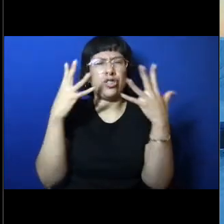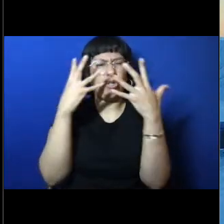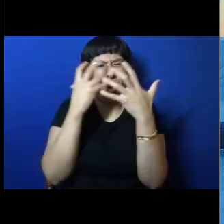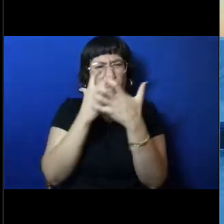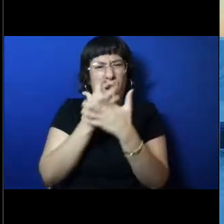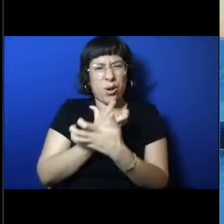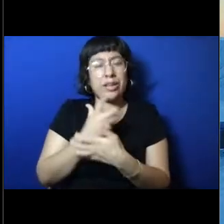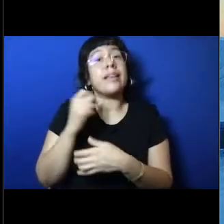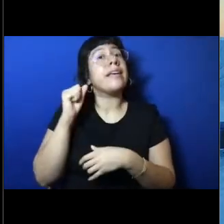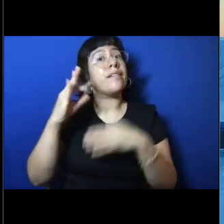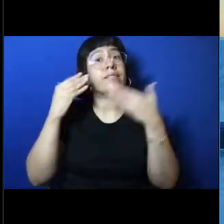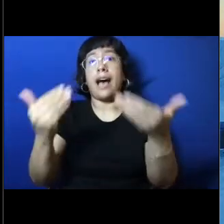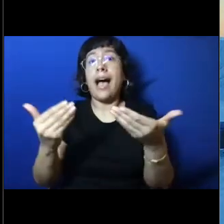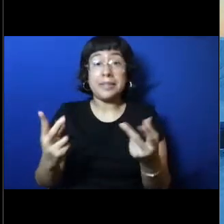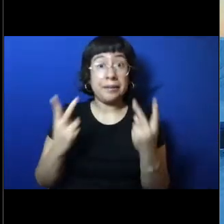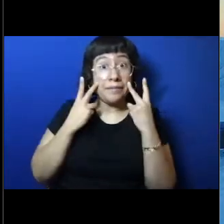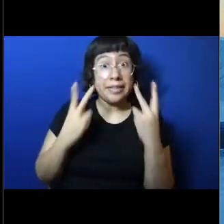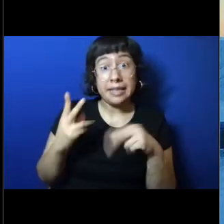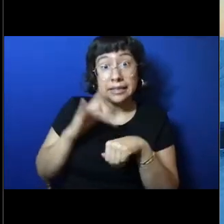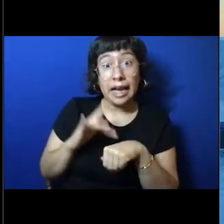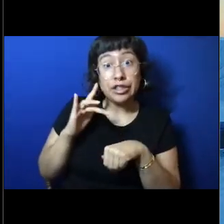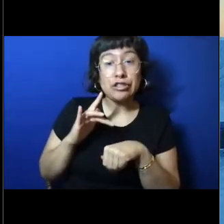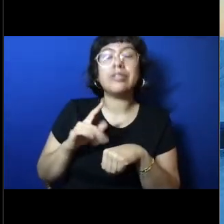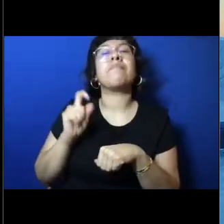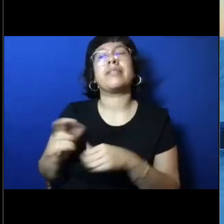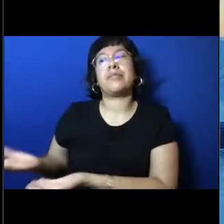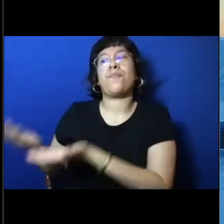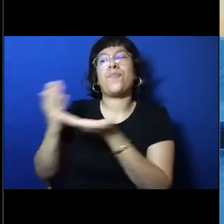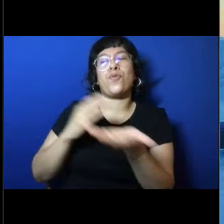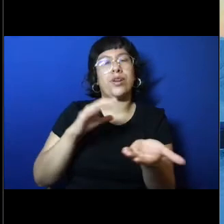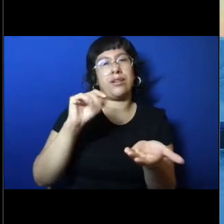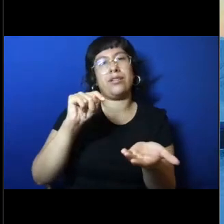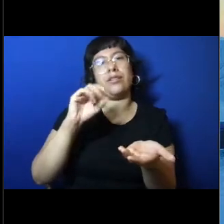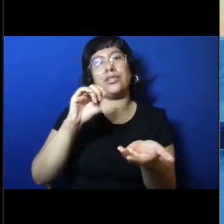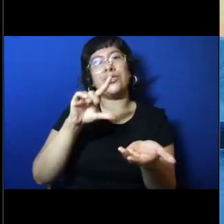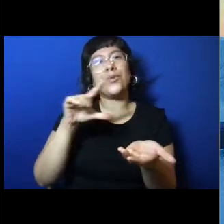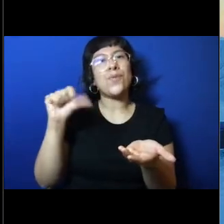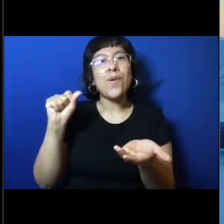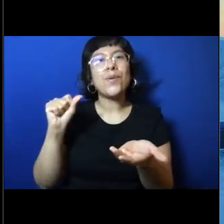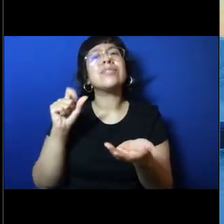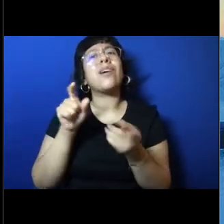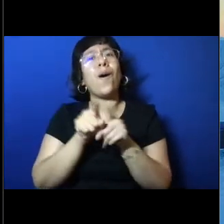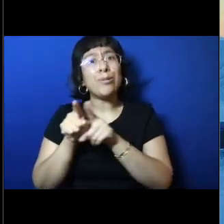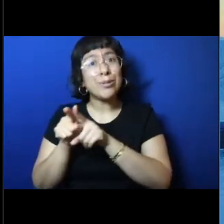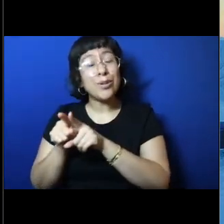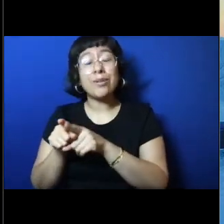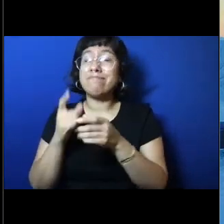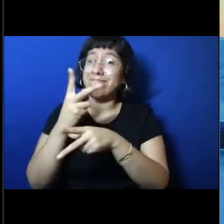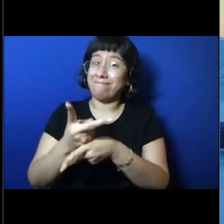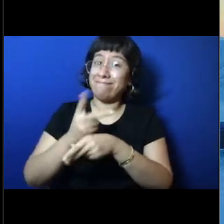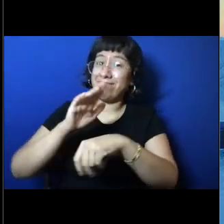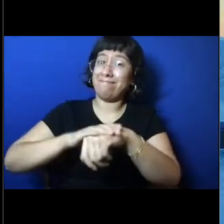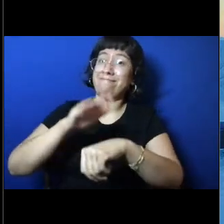you'd have to be, you have to bring all your tools with you. But you'd also have to be worried a little bit about polar bears, which are on the island.